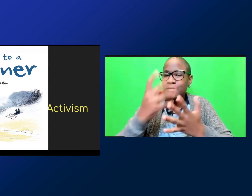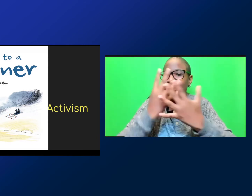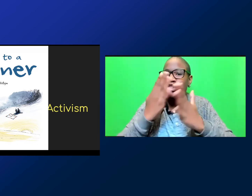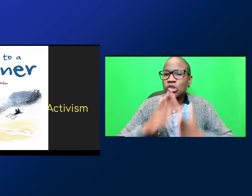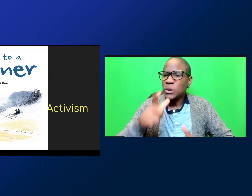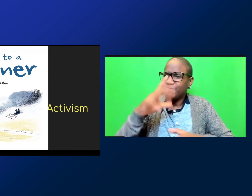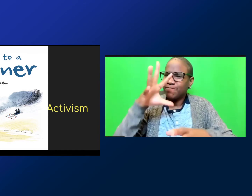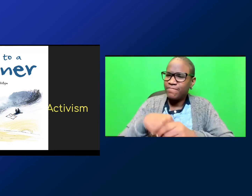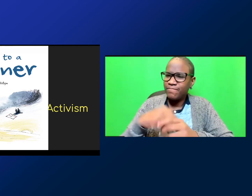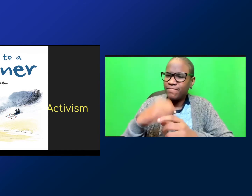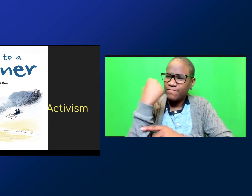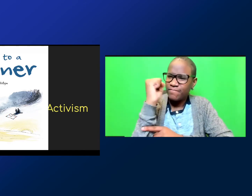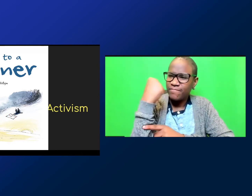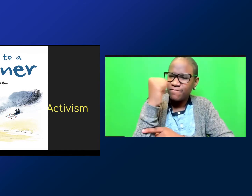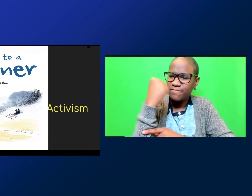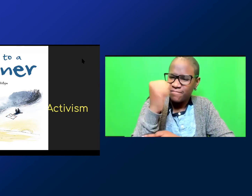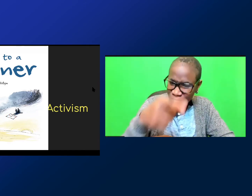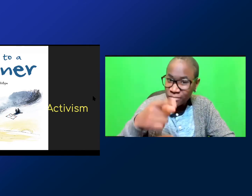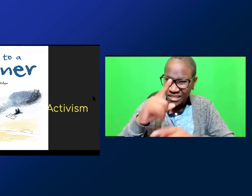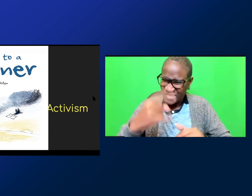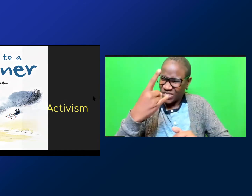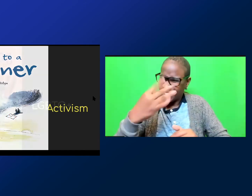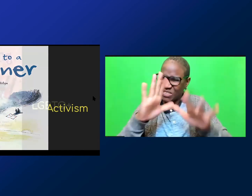this is a really great book it's written by someone who was formerly incarcerated